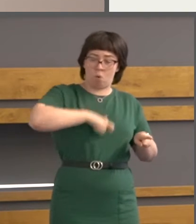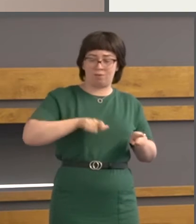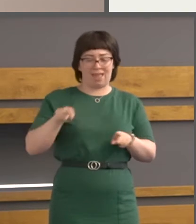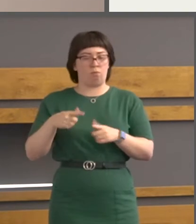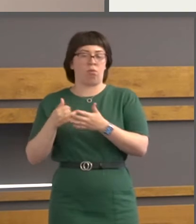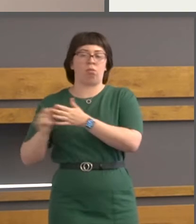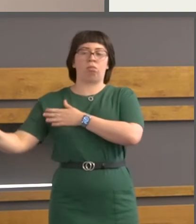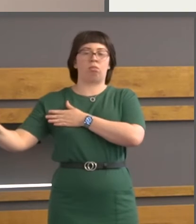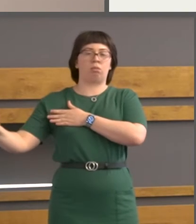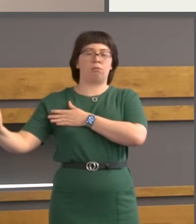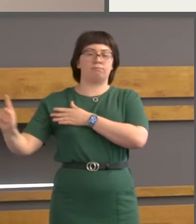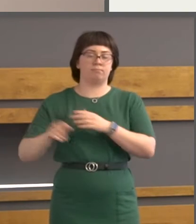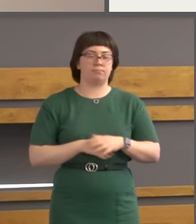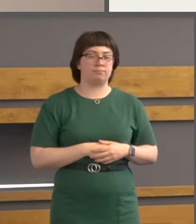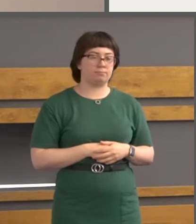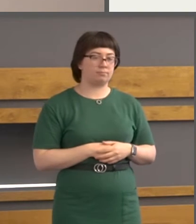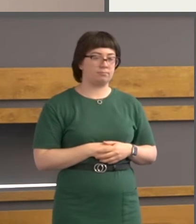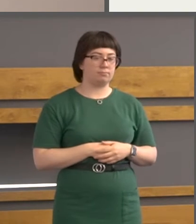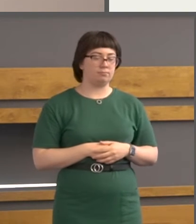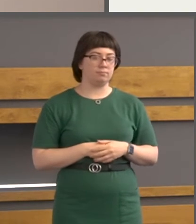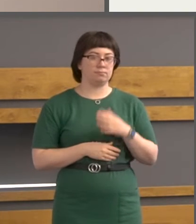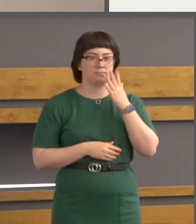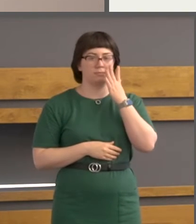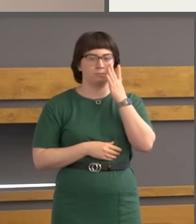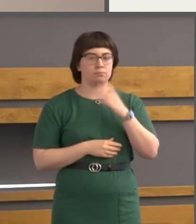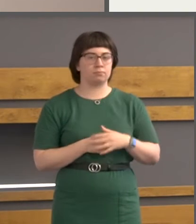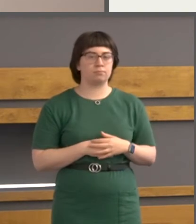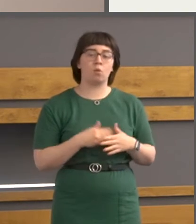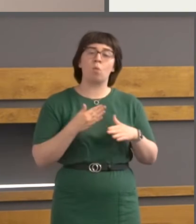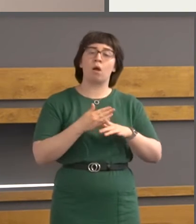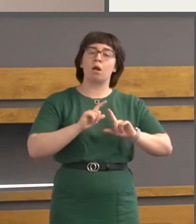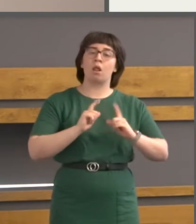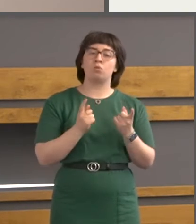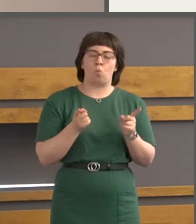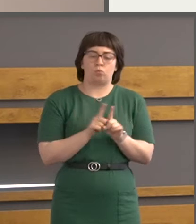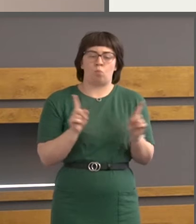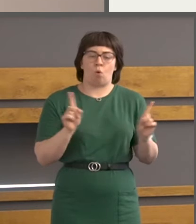was the space of the beshya, to quote Sen. The working class also refused conformity